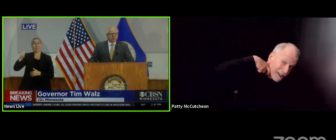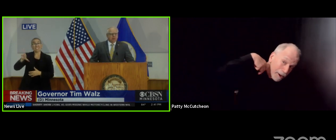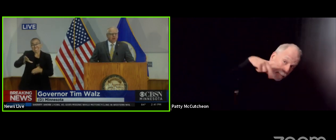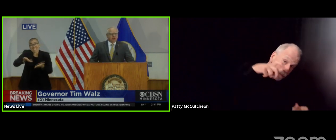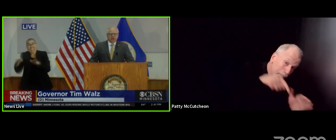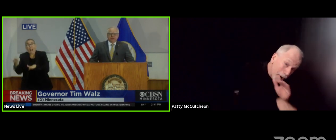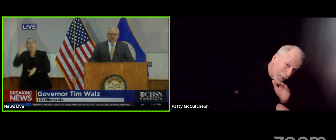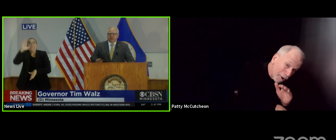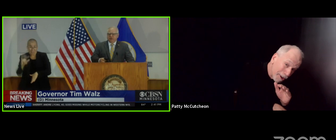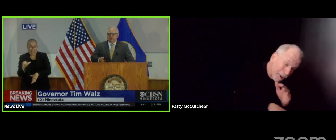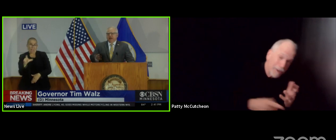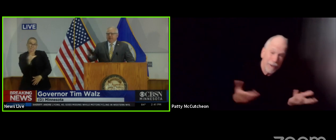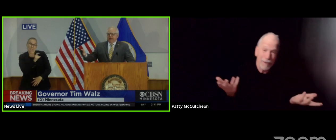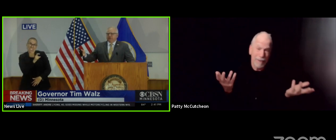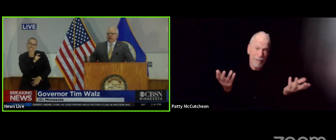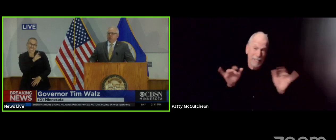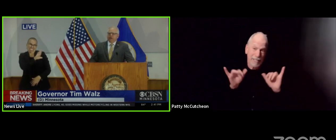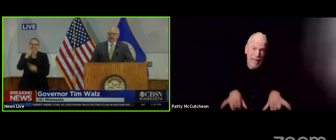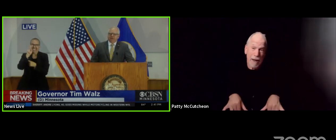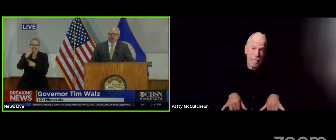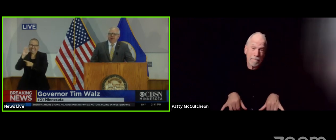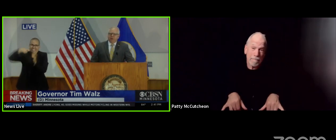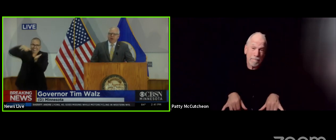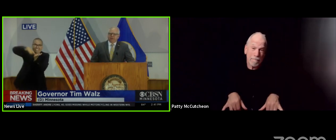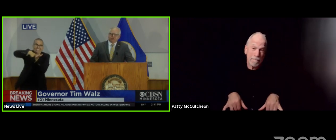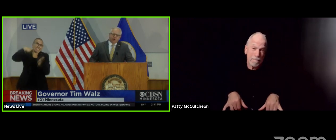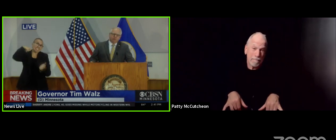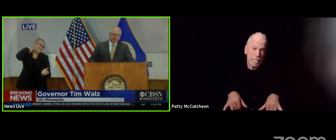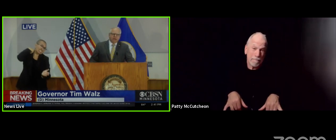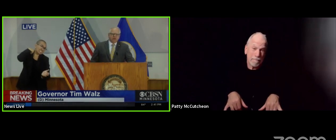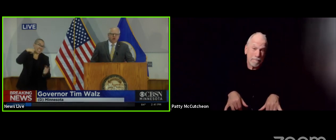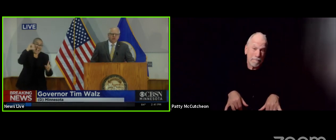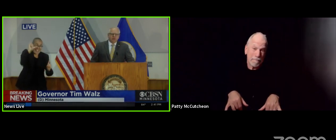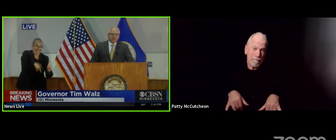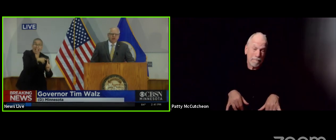A PRETTY GOOD CHANCE EVERYTHING THAT HAPPENED AFTER THAT WOULD NOT HAVE GONE THAT WAY. ^ SO AS LONG AS WE HAVE TO TELL